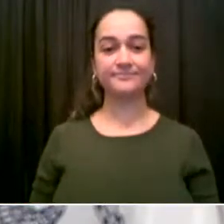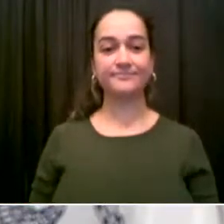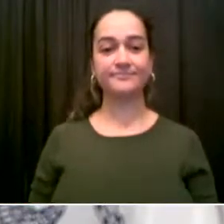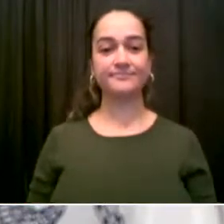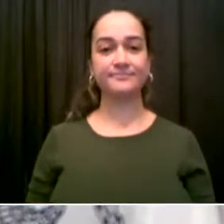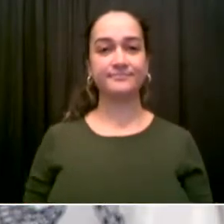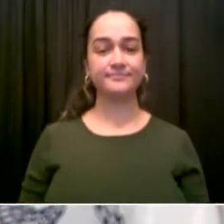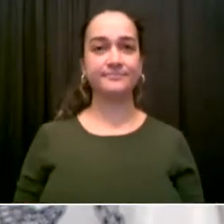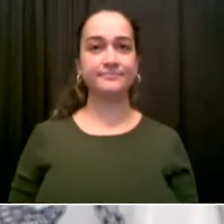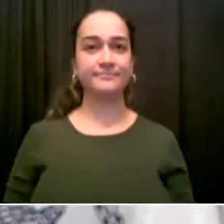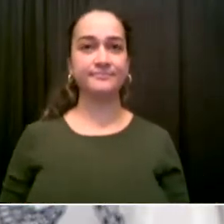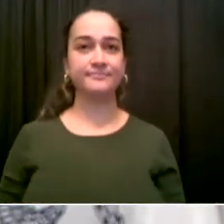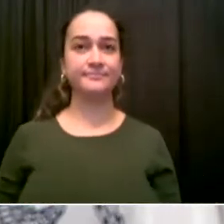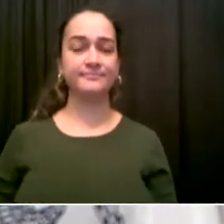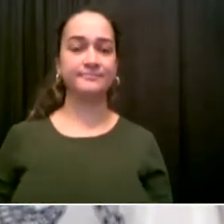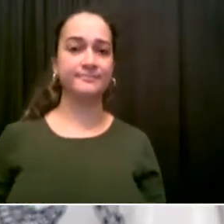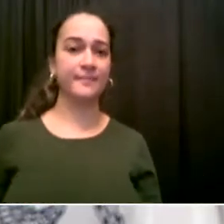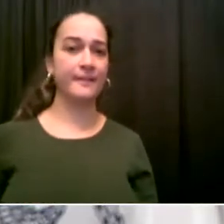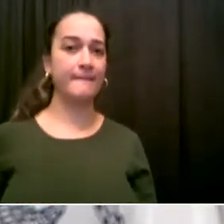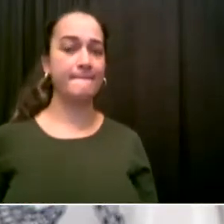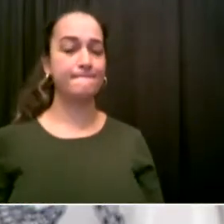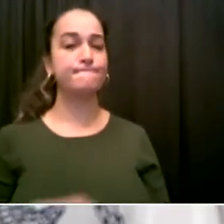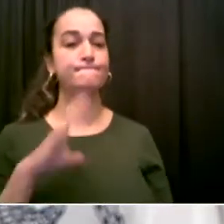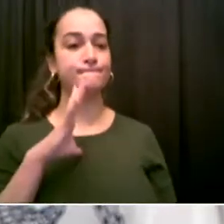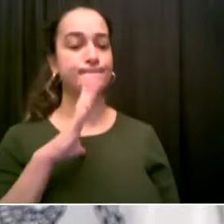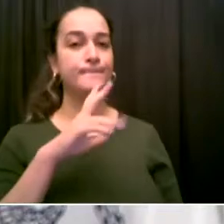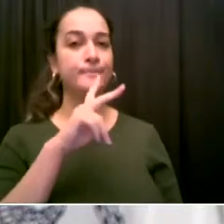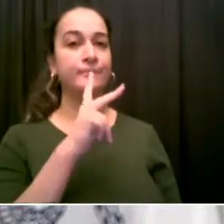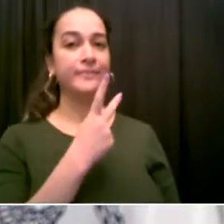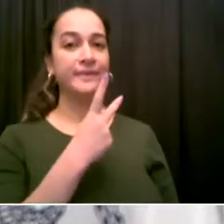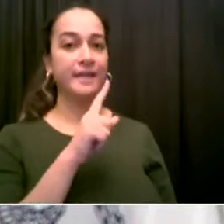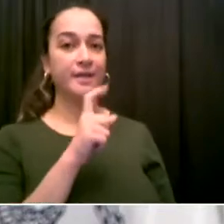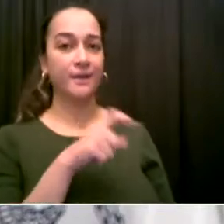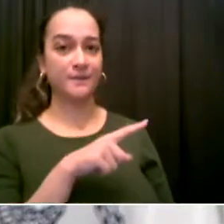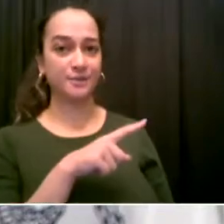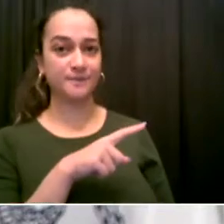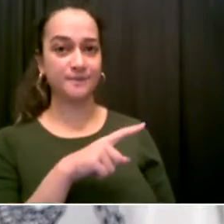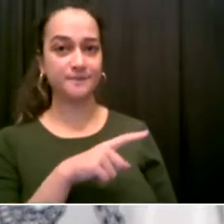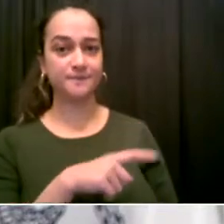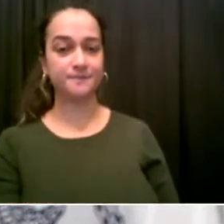EVERYTHING IS THE RECOVERY ITSELF. I DON'T KNOW ANYONE HWO S I ARGUING THAT RECOVERY IS NOT HAPPENING. YOCAU N SEE IT